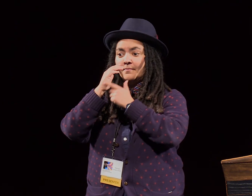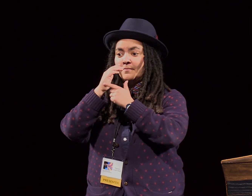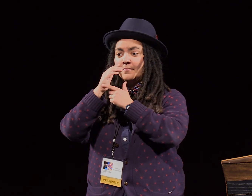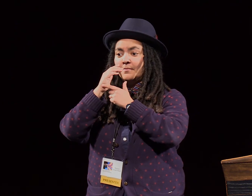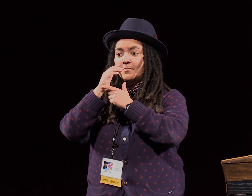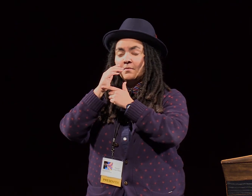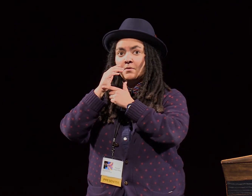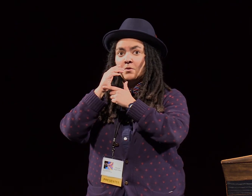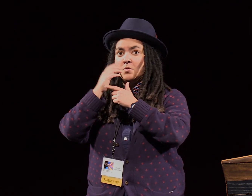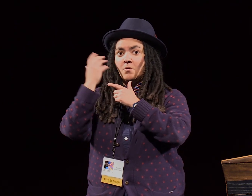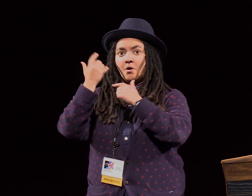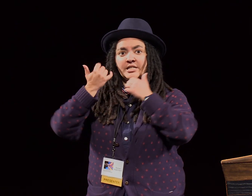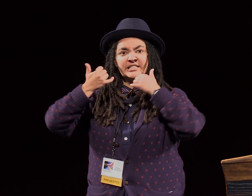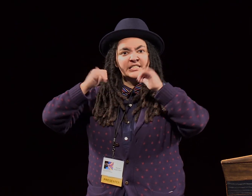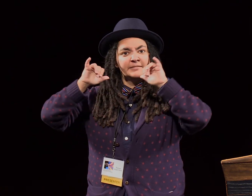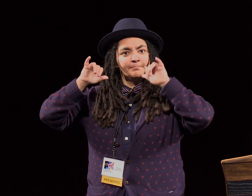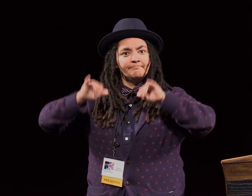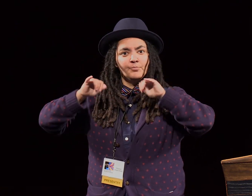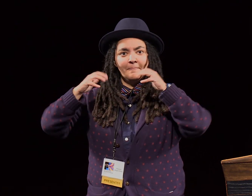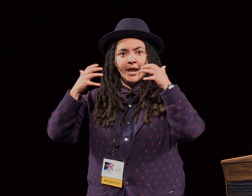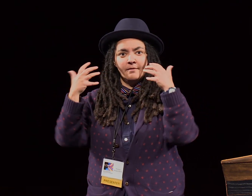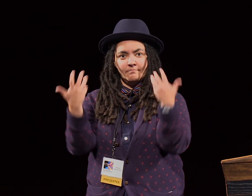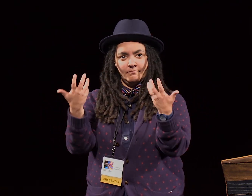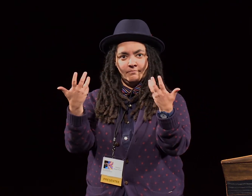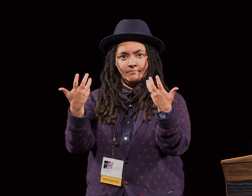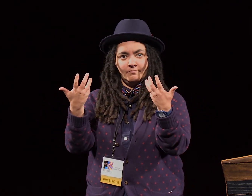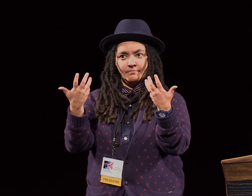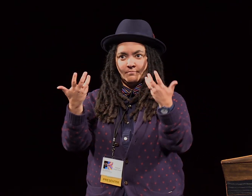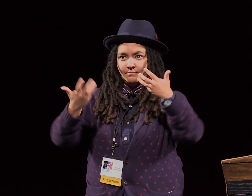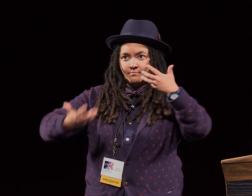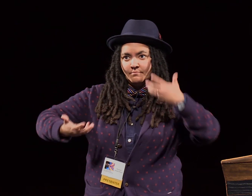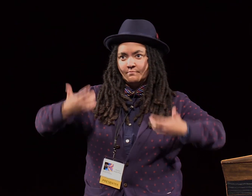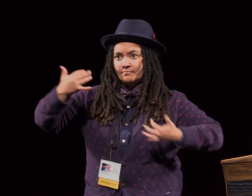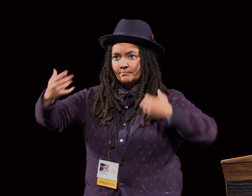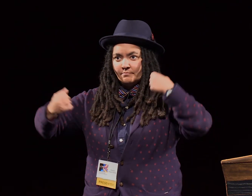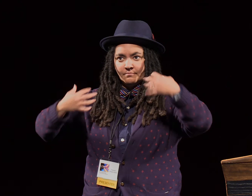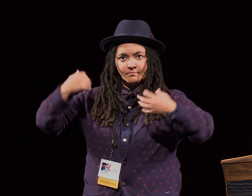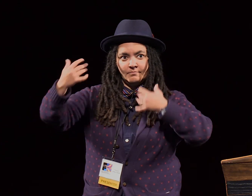Remember I had mentioned earlier with feminine signing, having the outsides of your hands out?